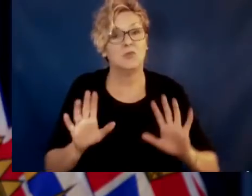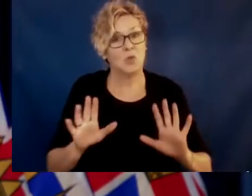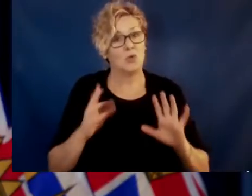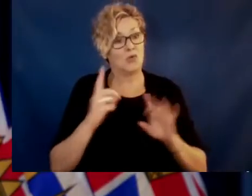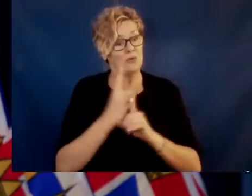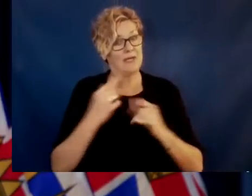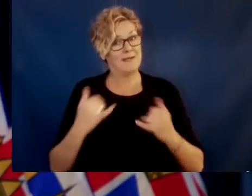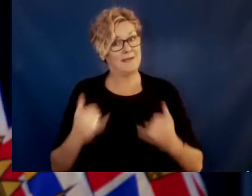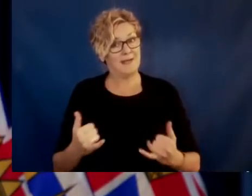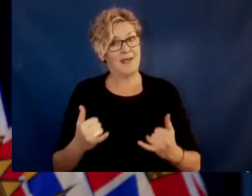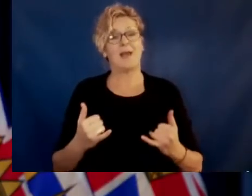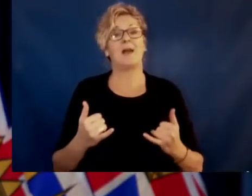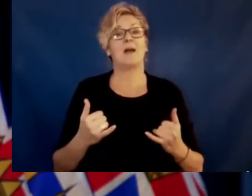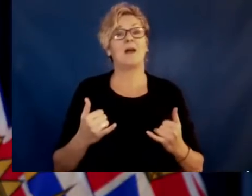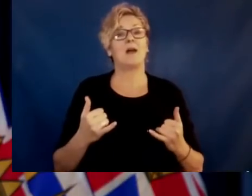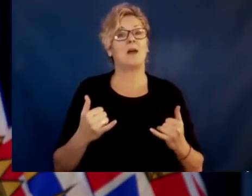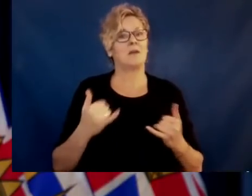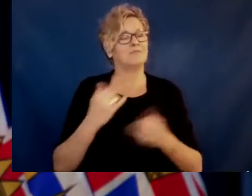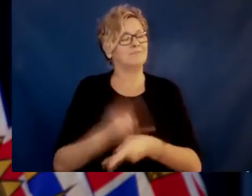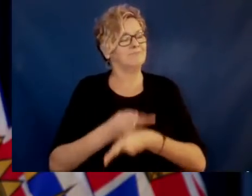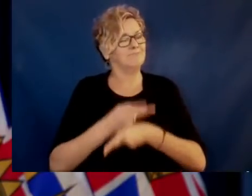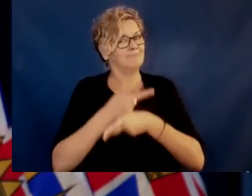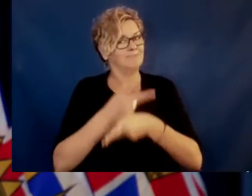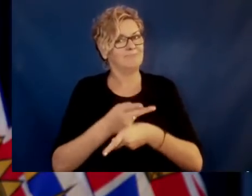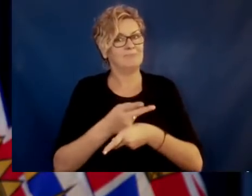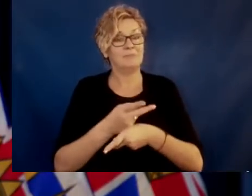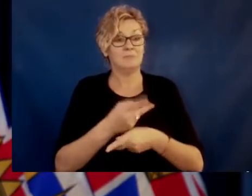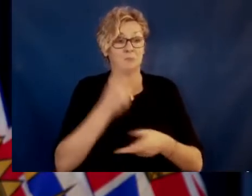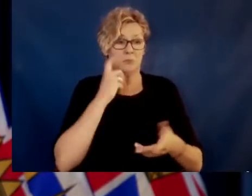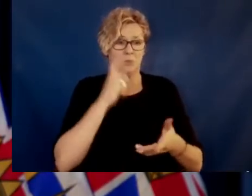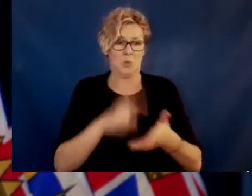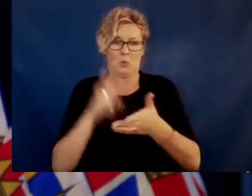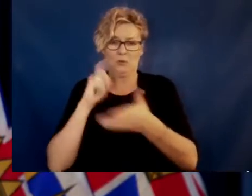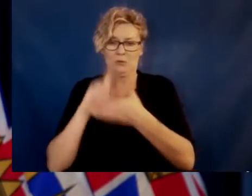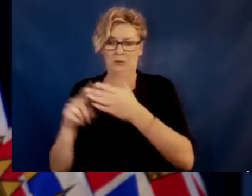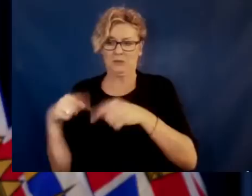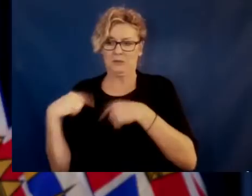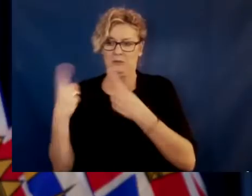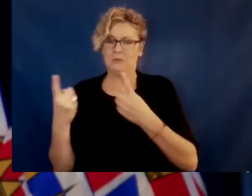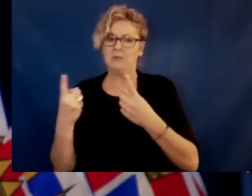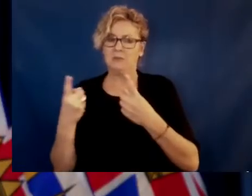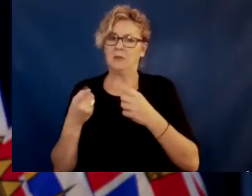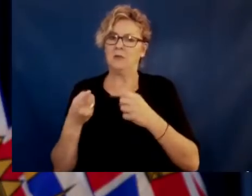are in a tricky place right now. We're in a place where we are seeing increased